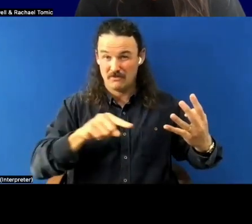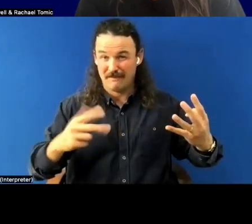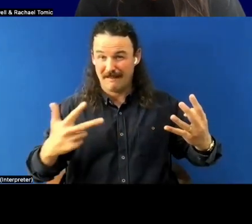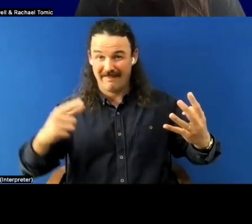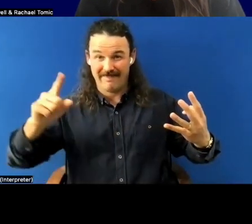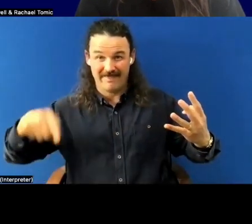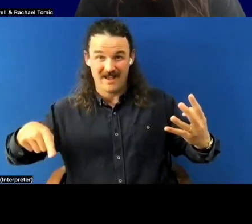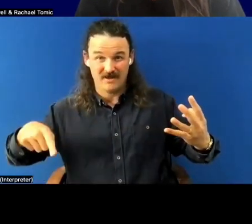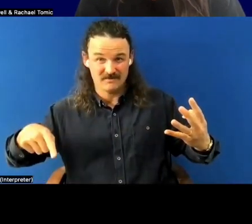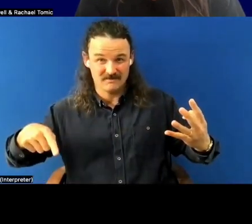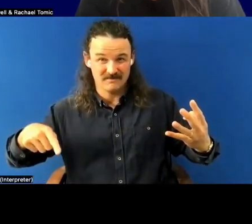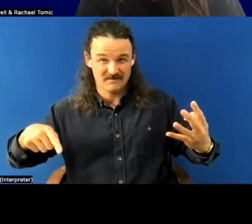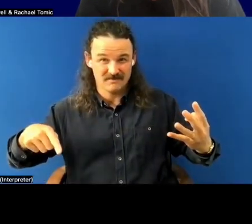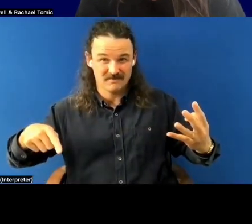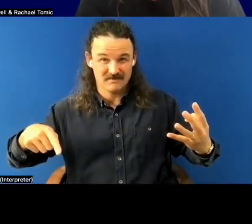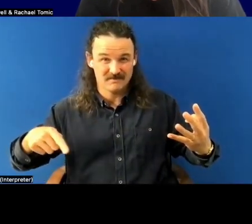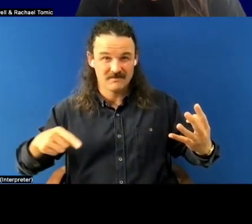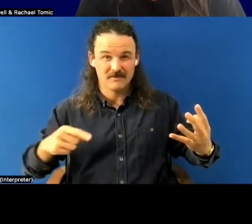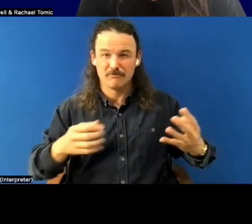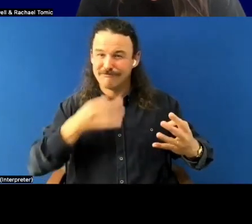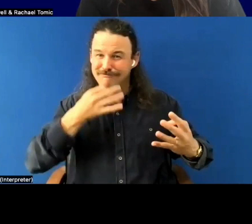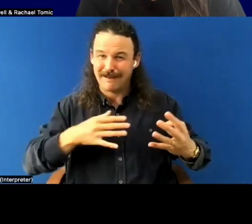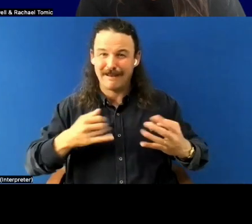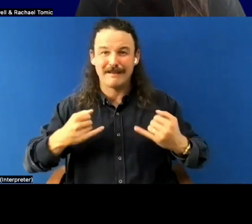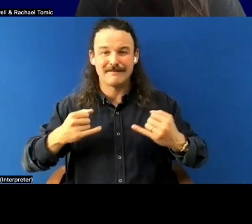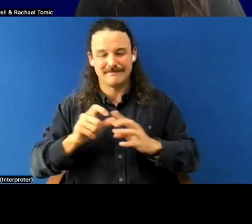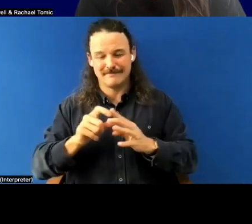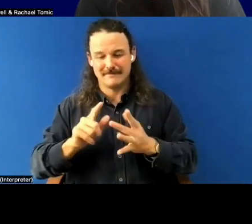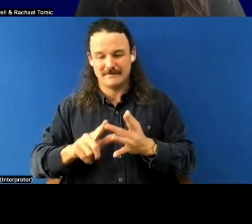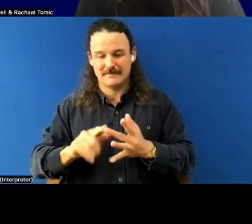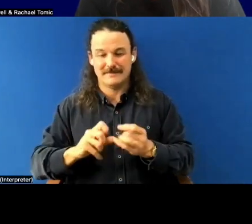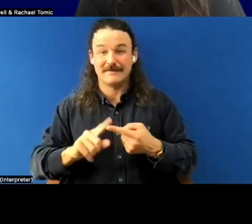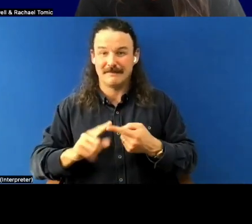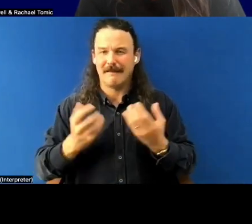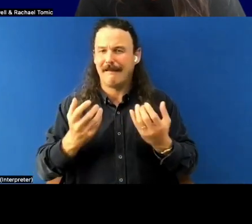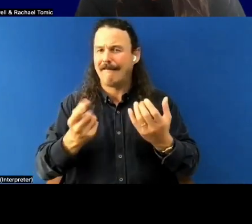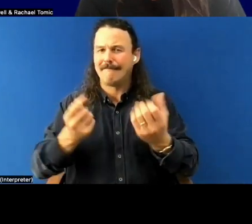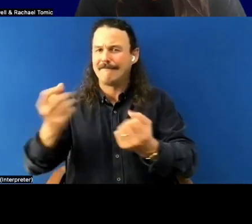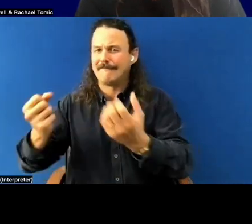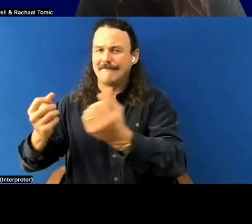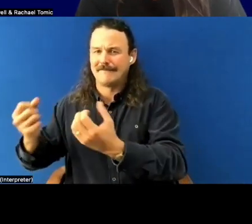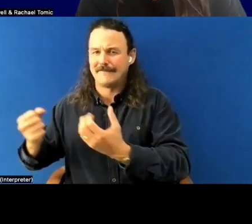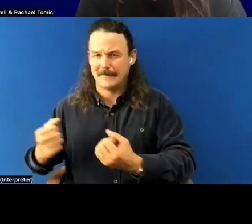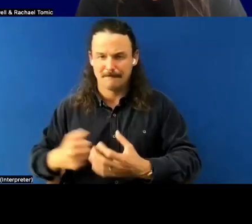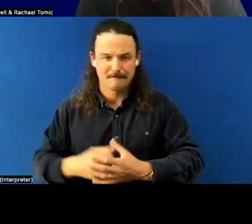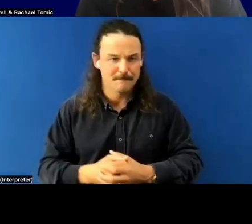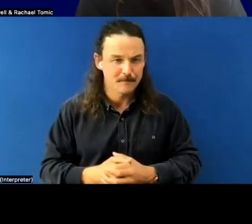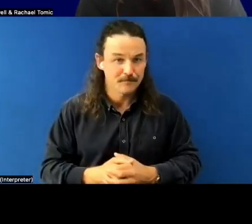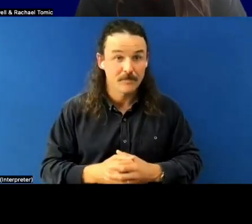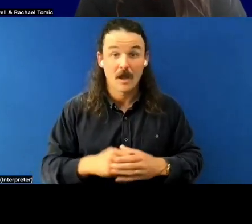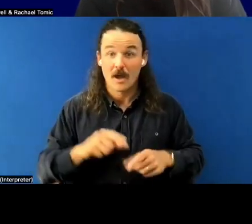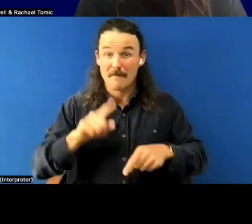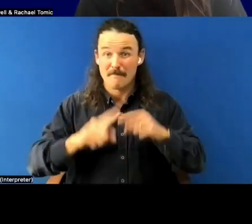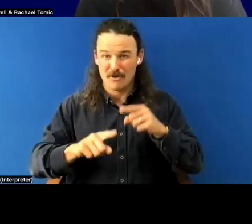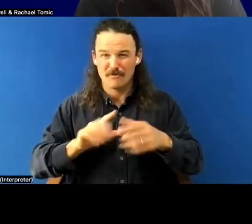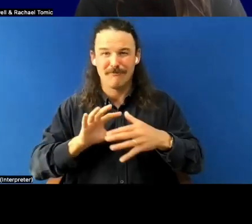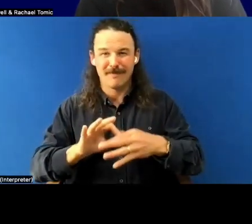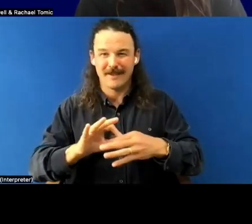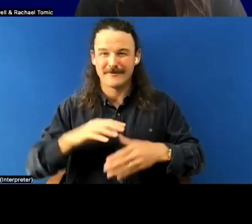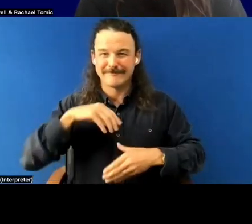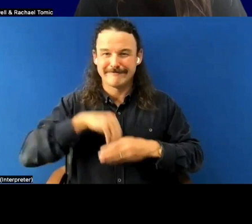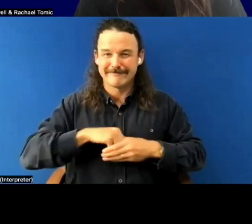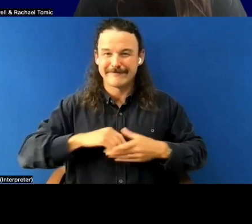diseases have been identified. Most of them have a genetic origin and there are